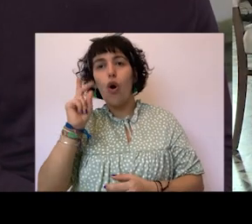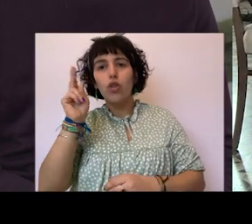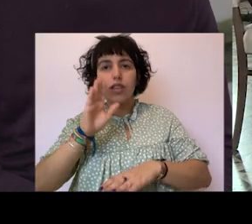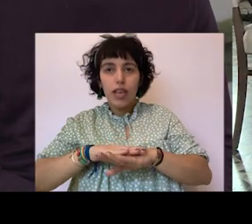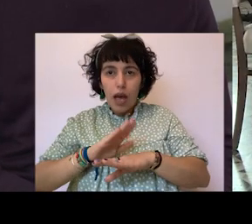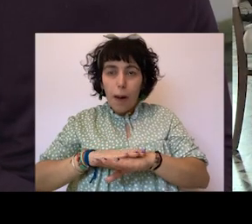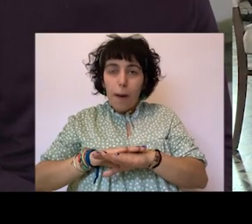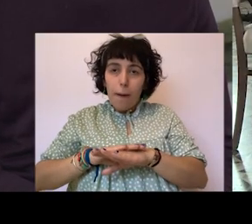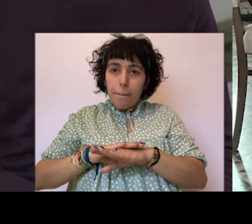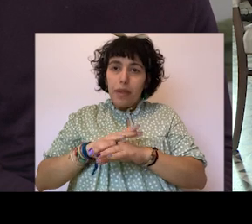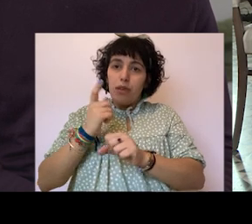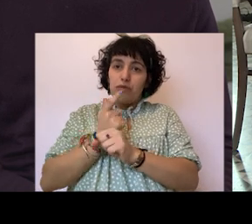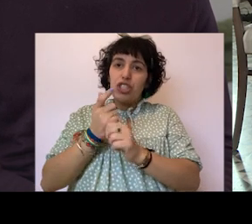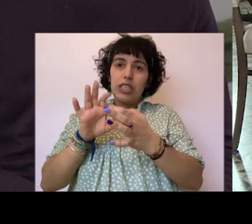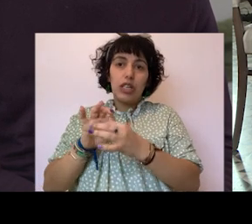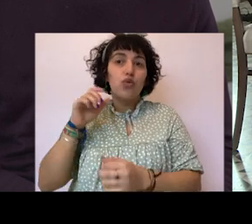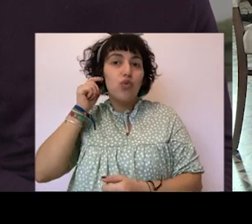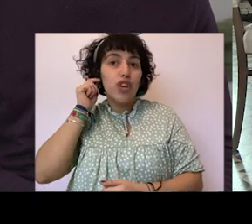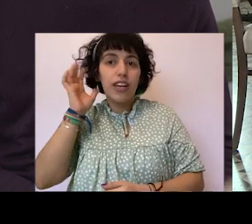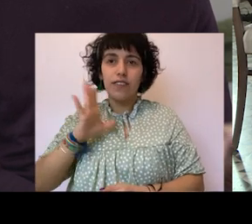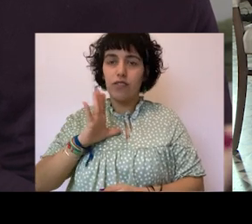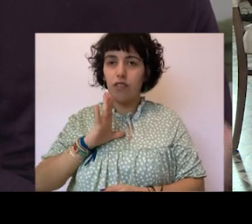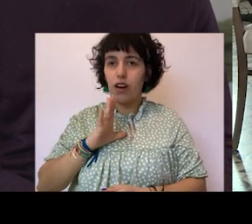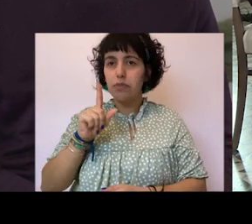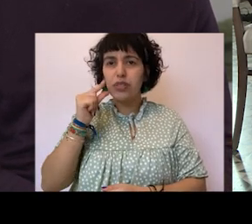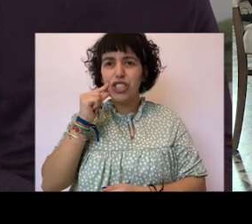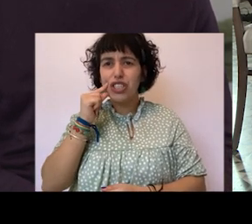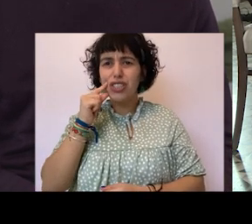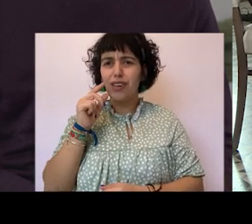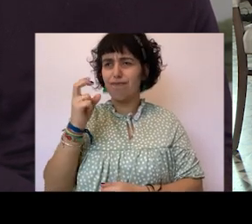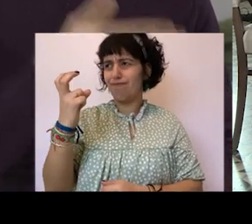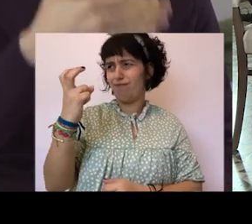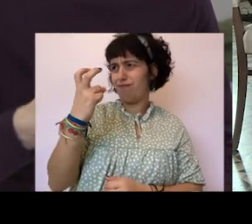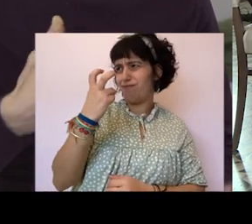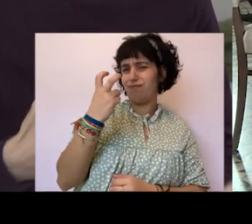Maybe he understands how annoying it is to look He says something to himself -You are mirroring